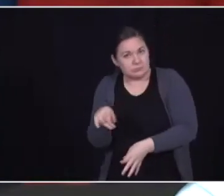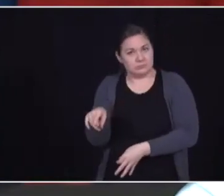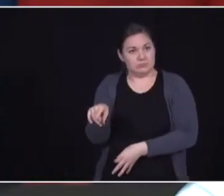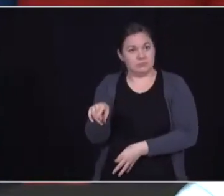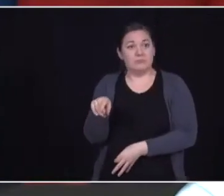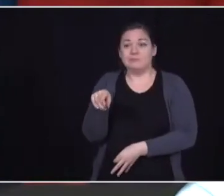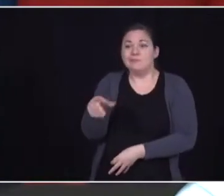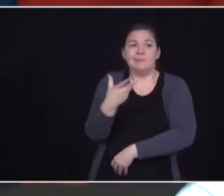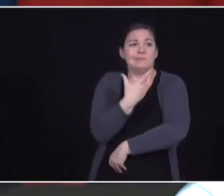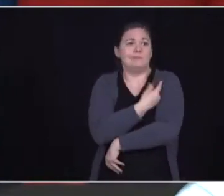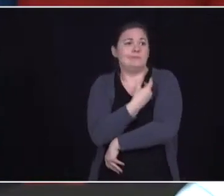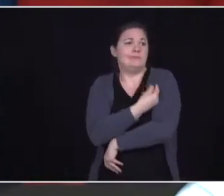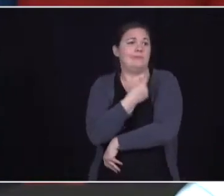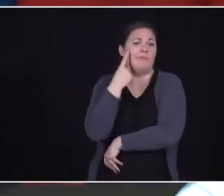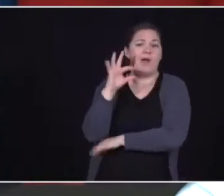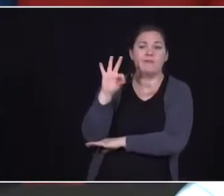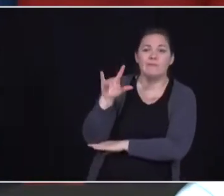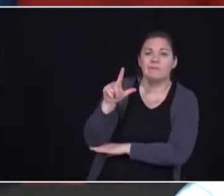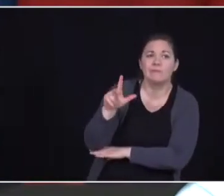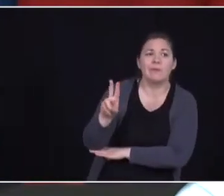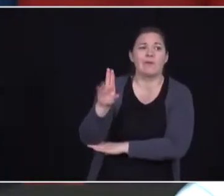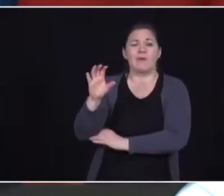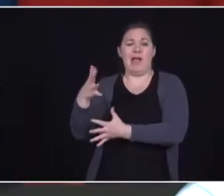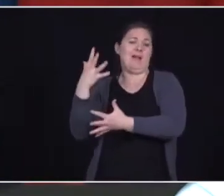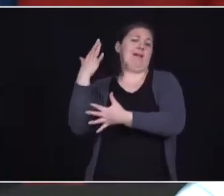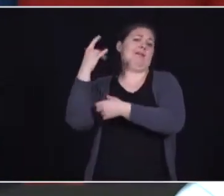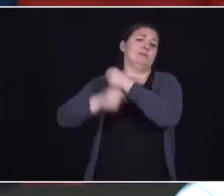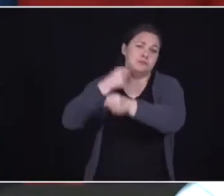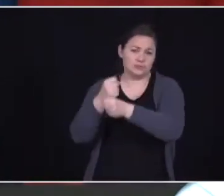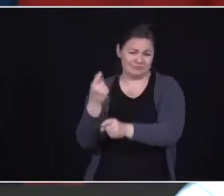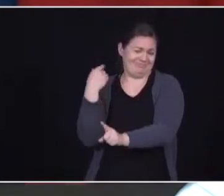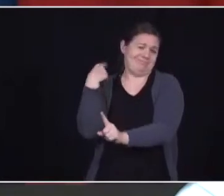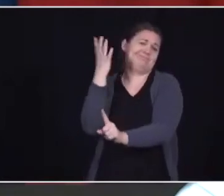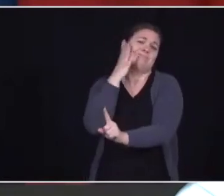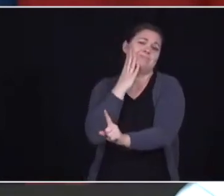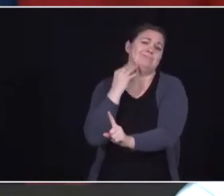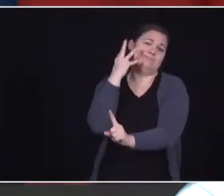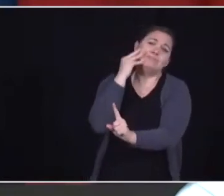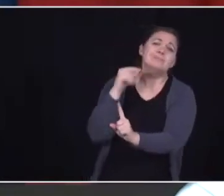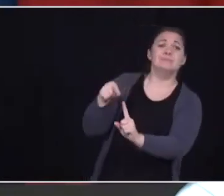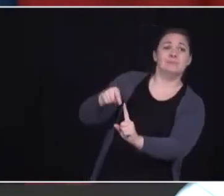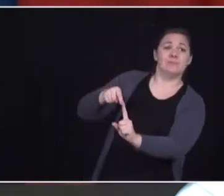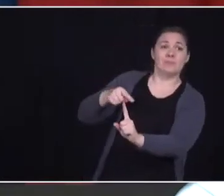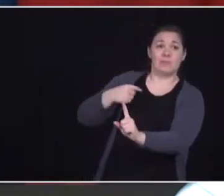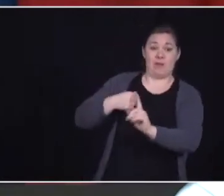thinking about in the approach to prioritization which is